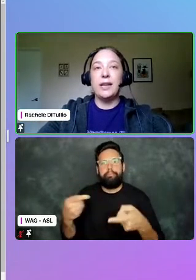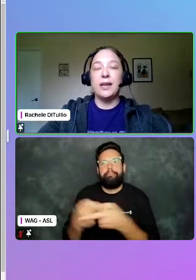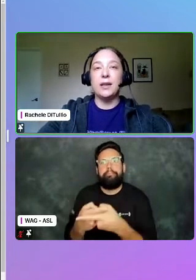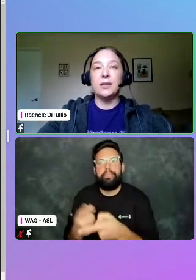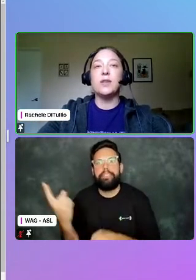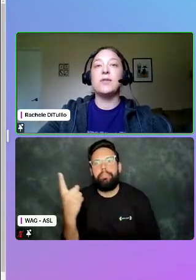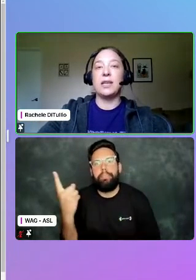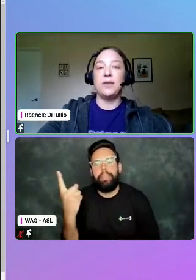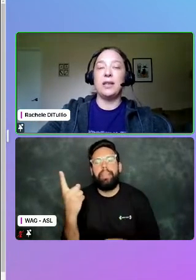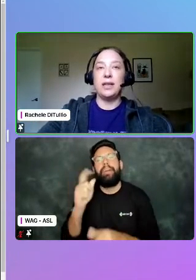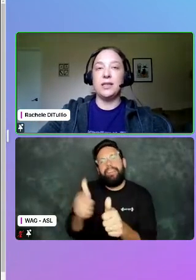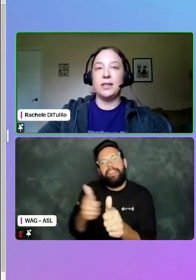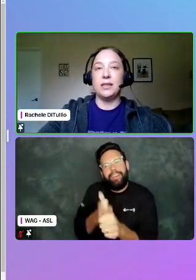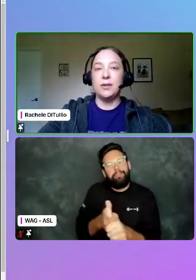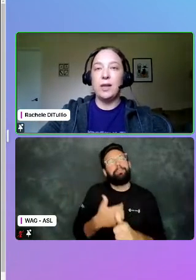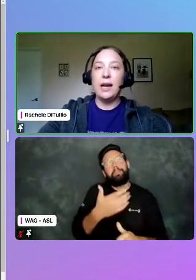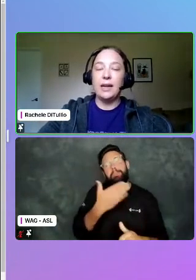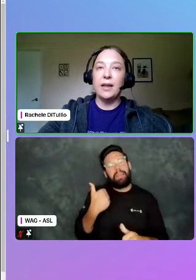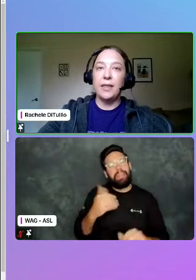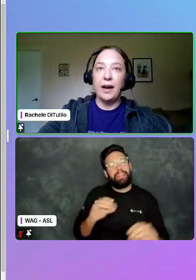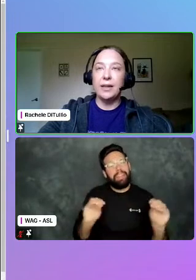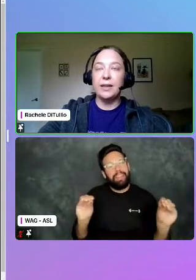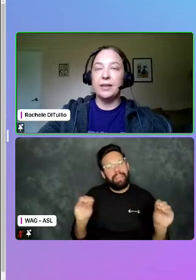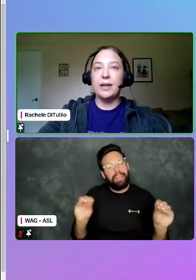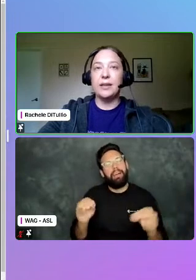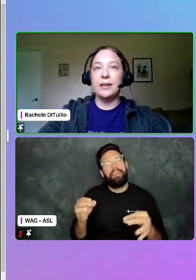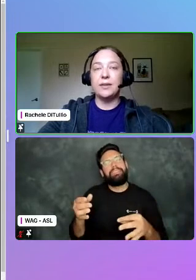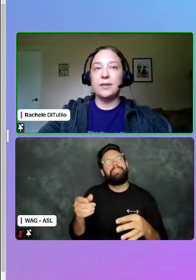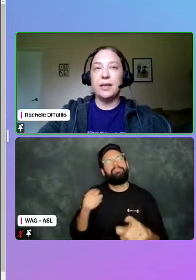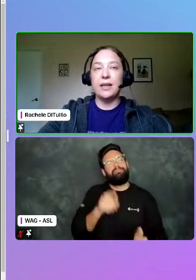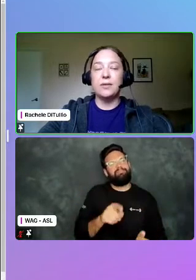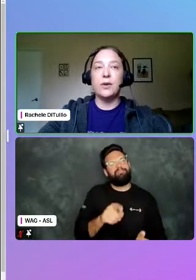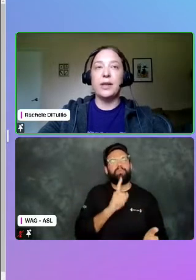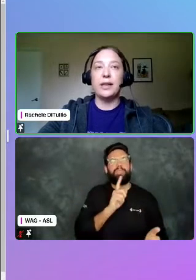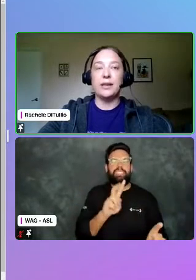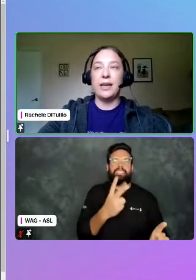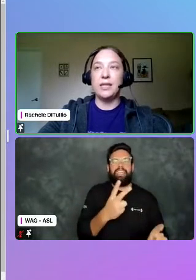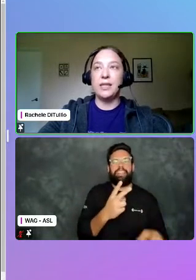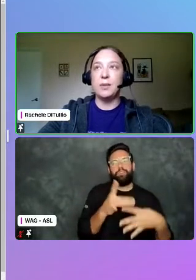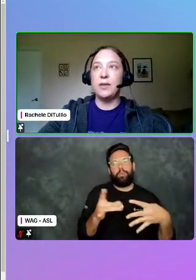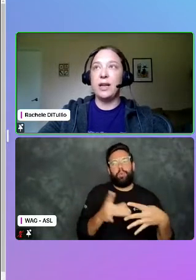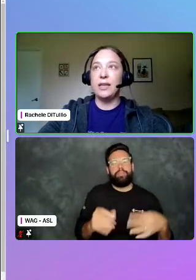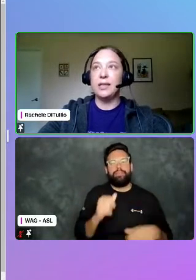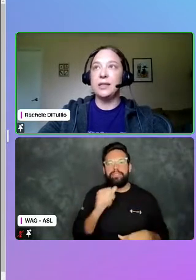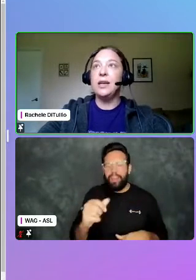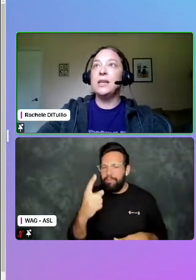Javascript is disabled, there's a browser validation that's better than nothing, but really you should be